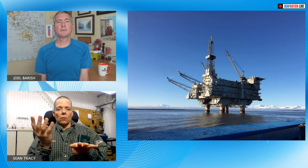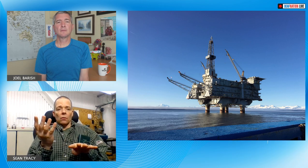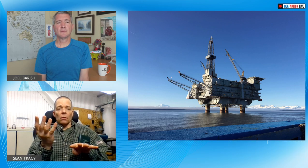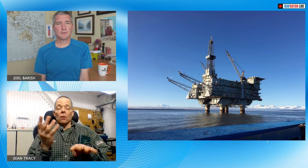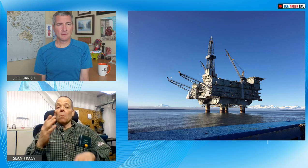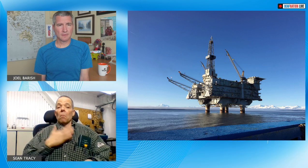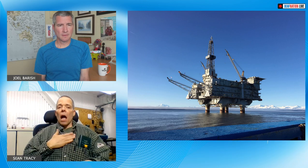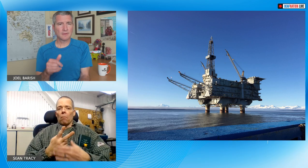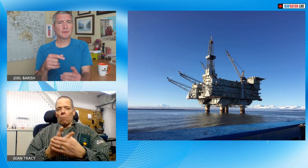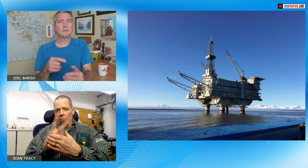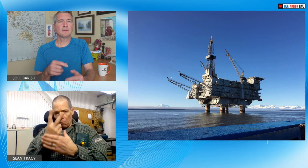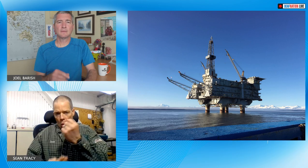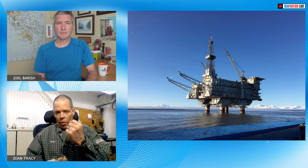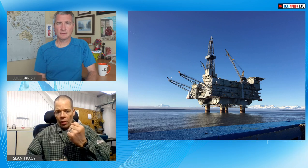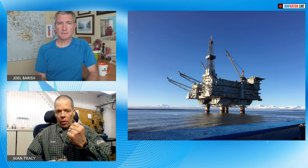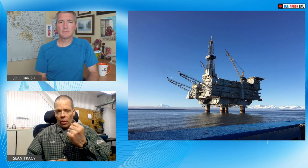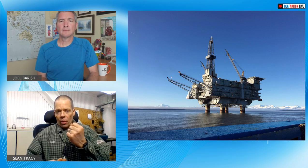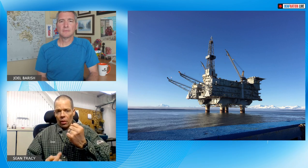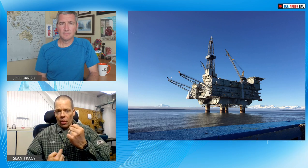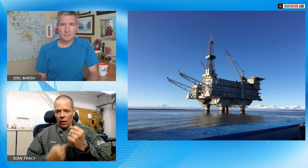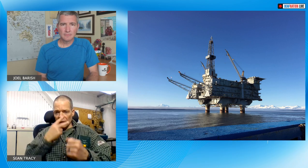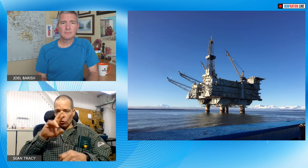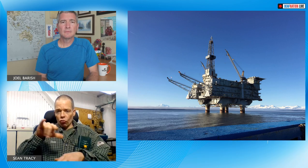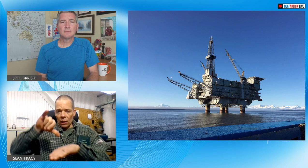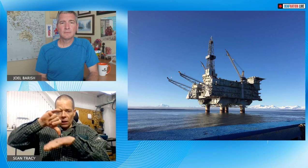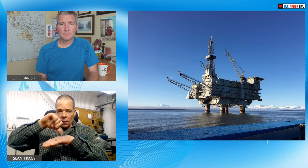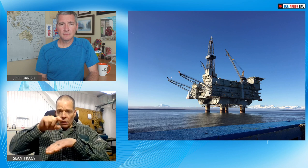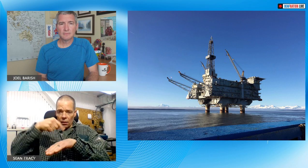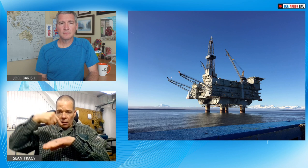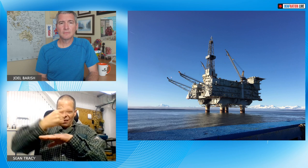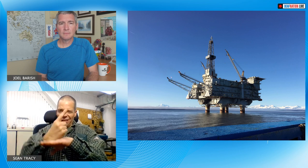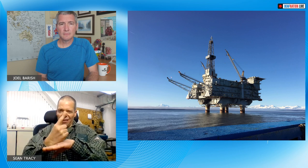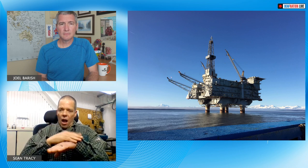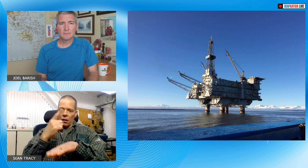to pump oil. The rig that I'm on serves both purposes. As you can see in the picture,